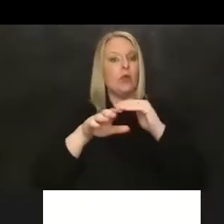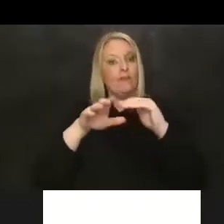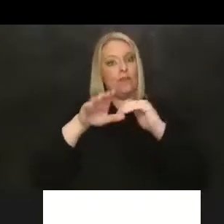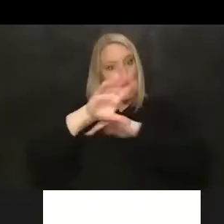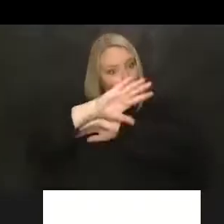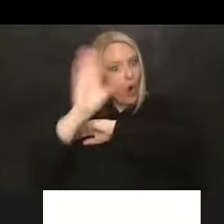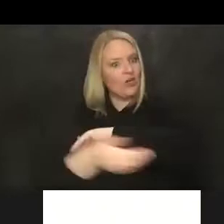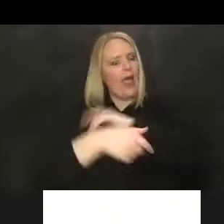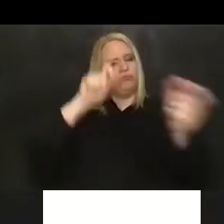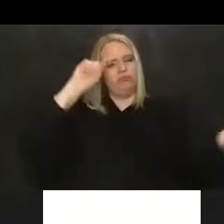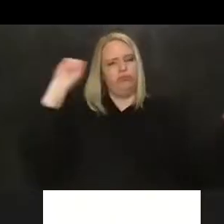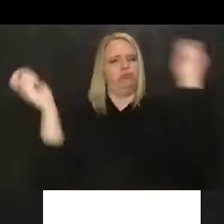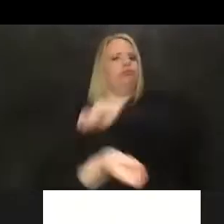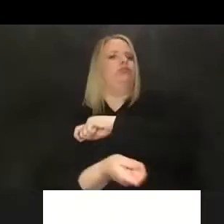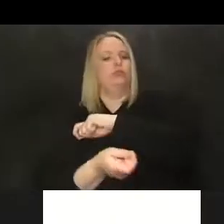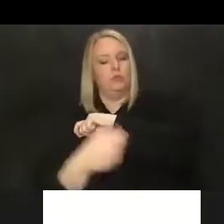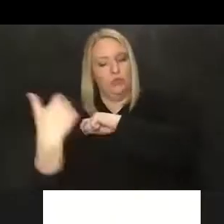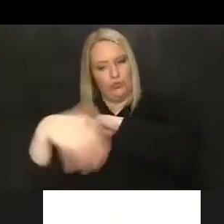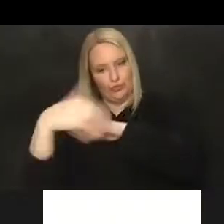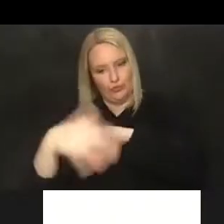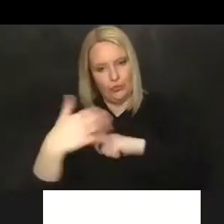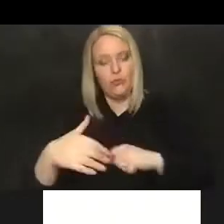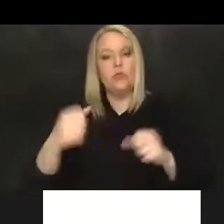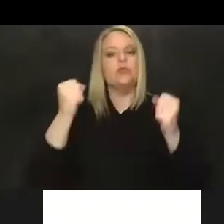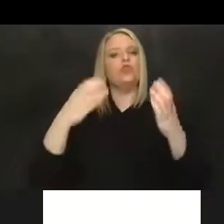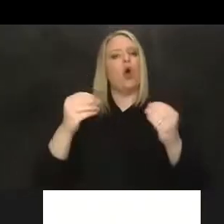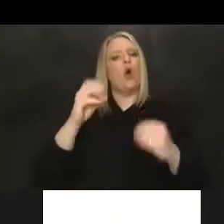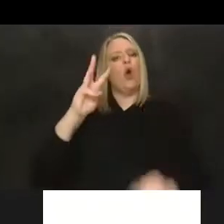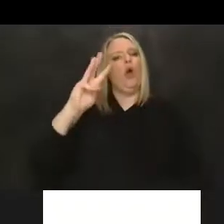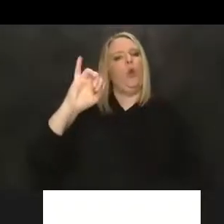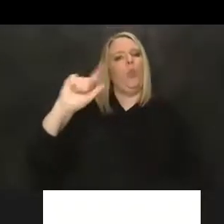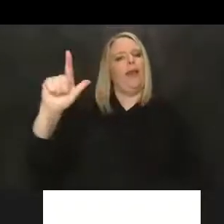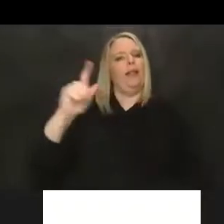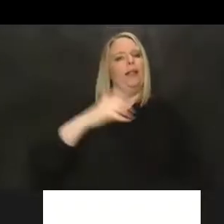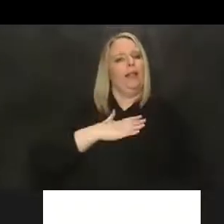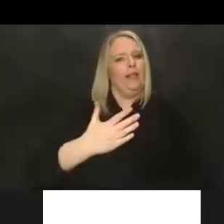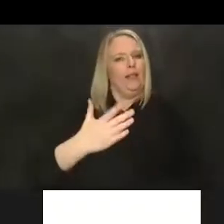it just switched, so I think it's the will you have to have, the political will you have to have, the